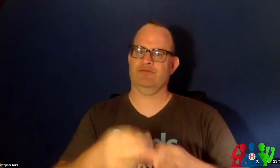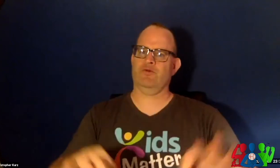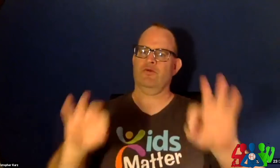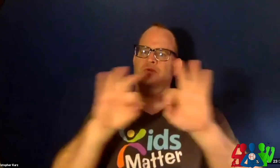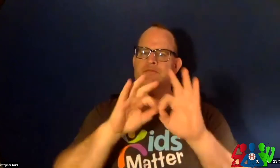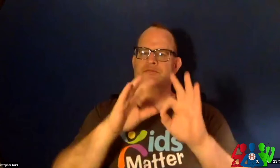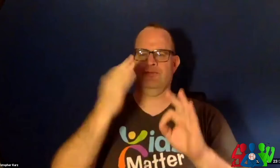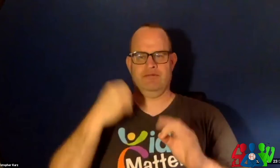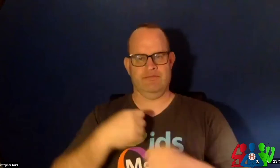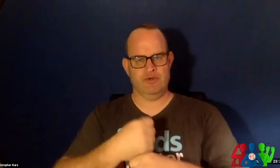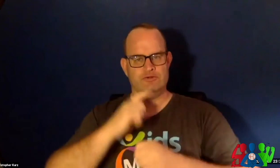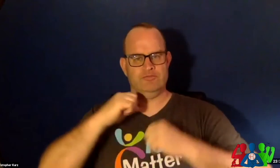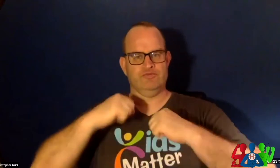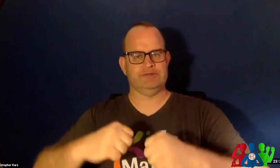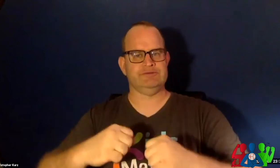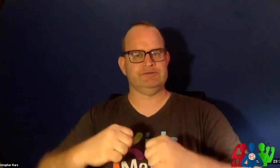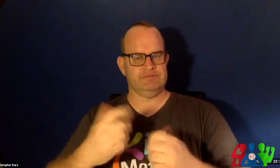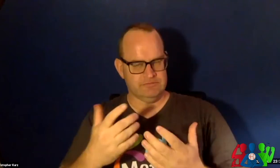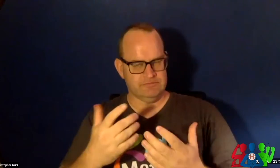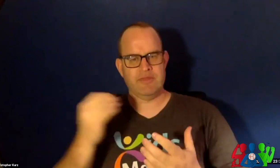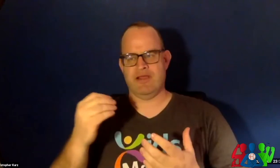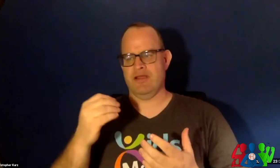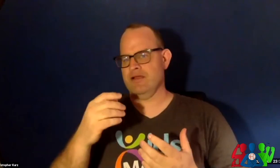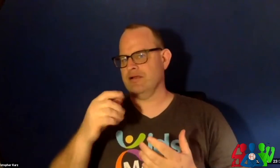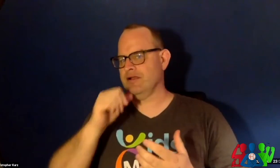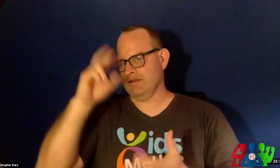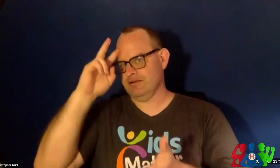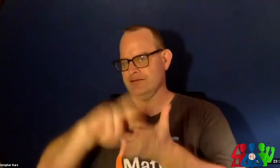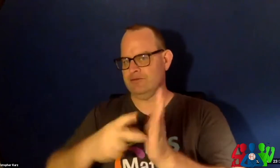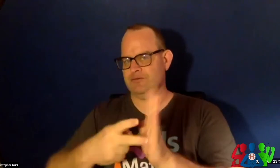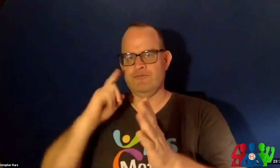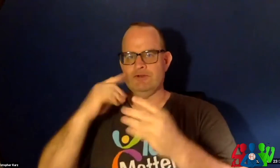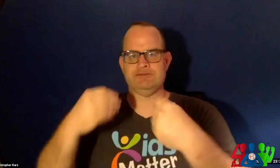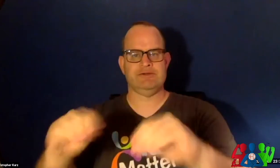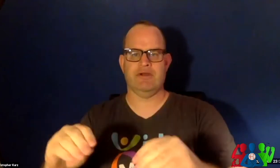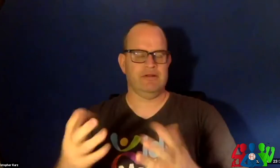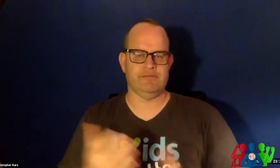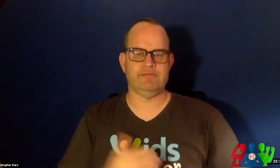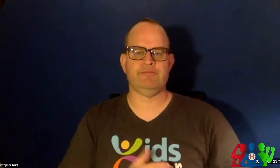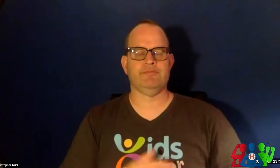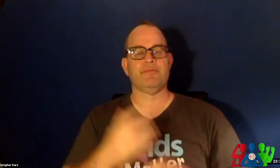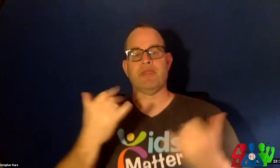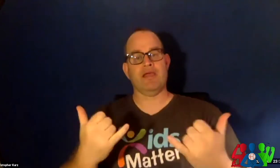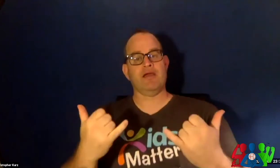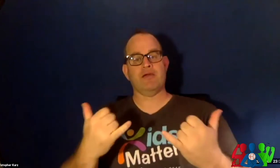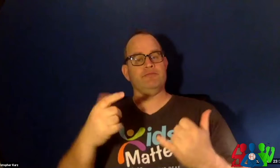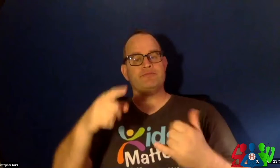permission in order to put stories into the database,